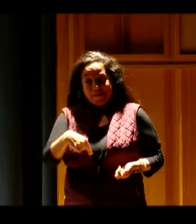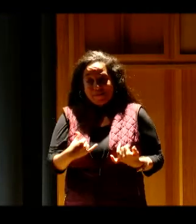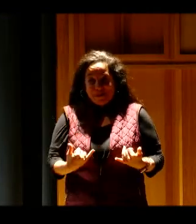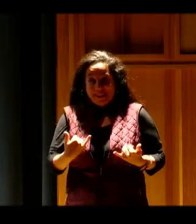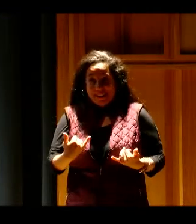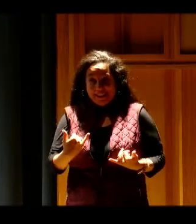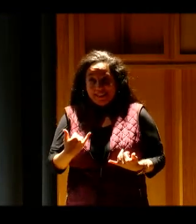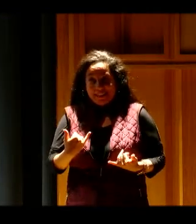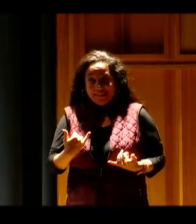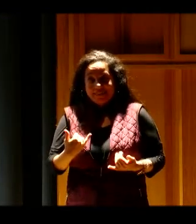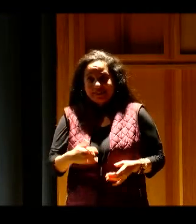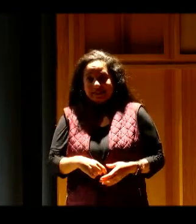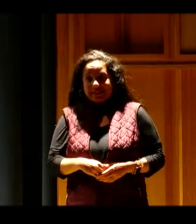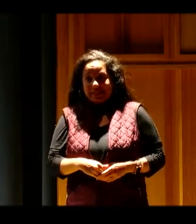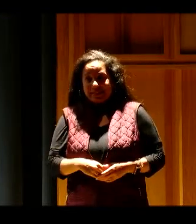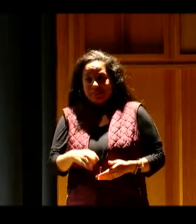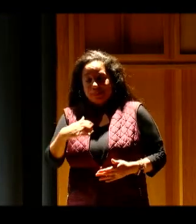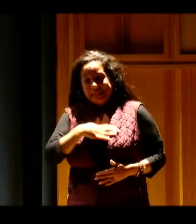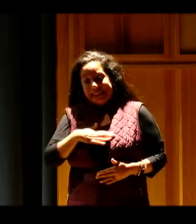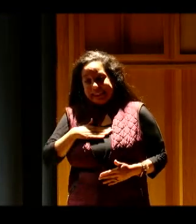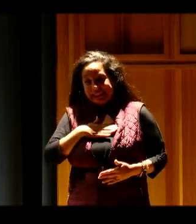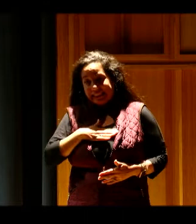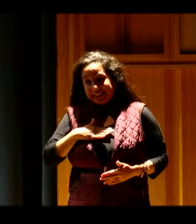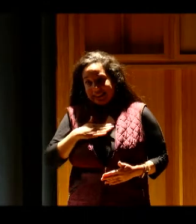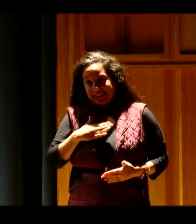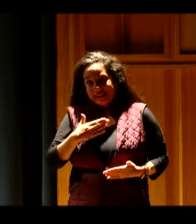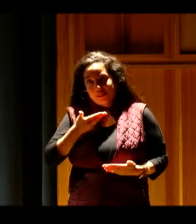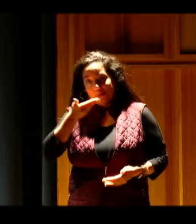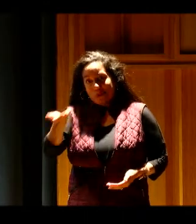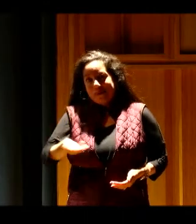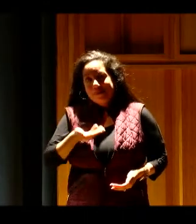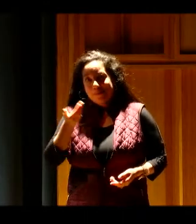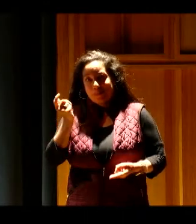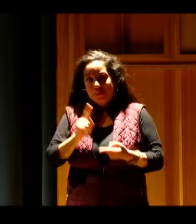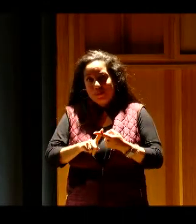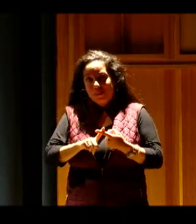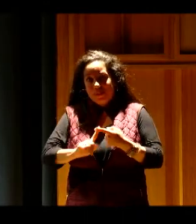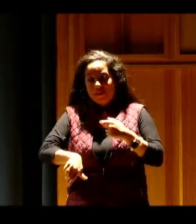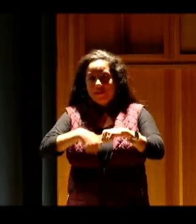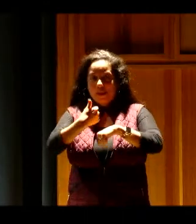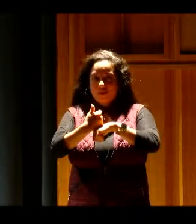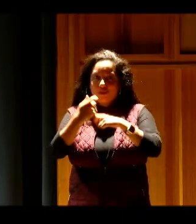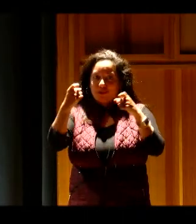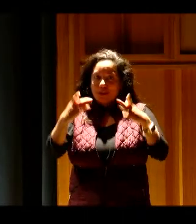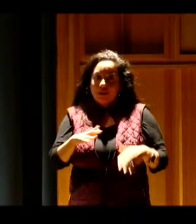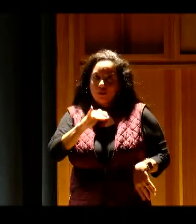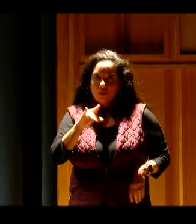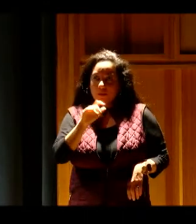And so please give a big welcome to the founder and director of Julie's Bicycle, Alison Tickell.